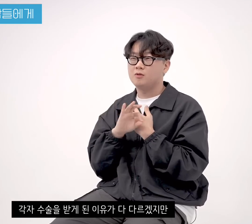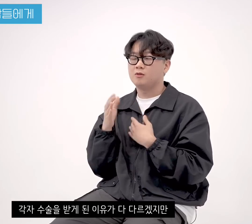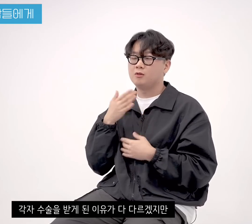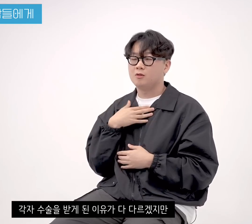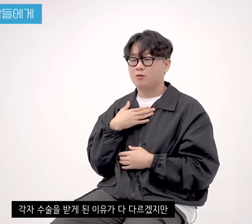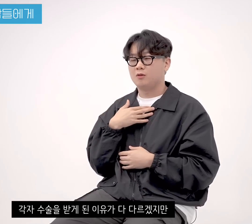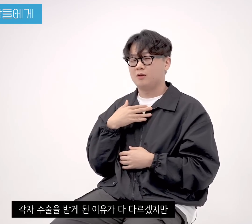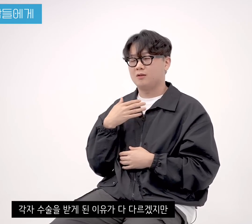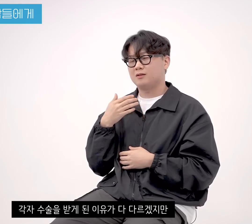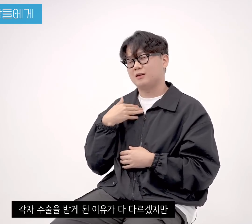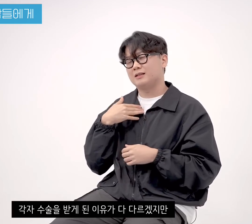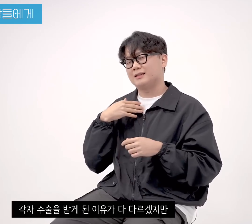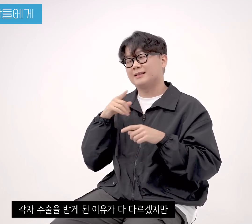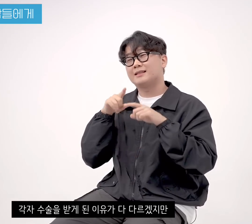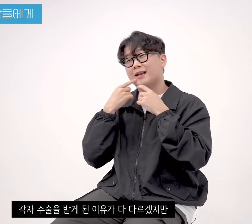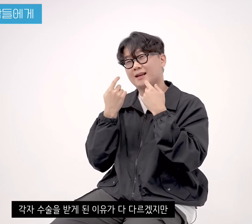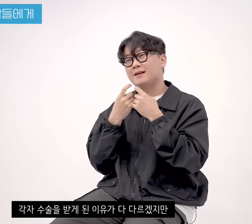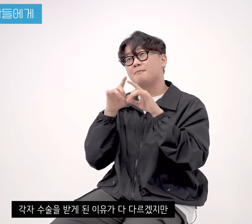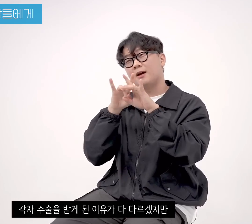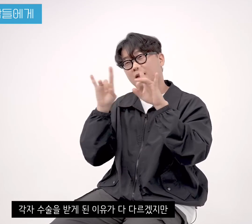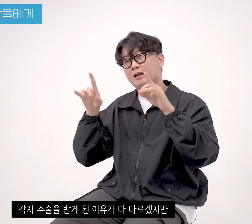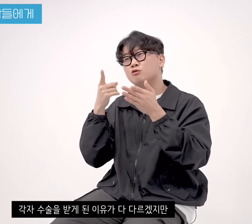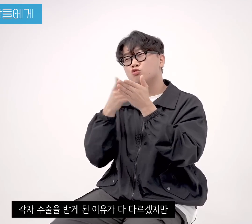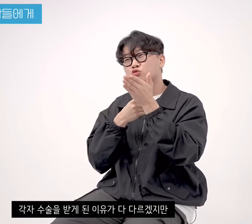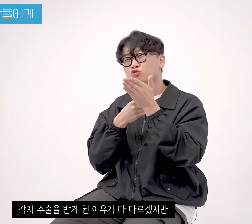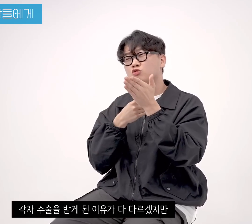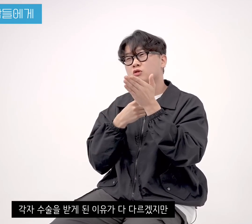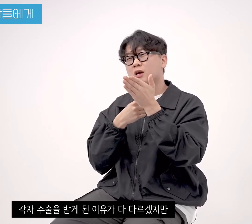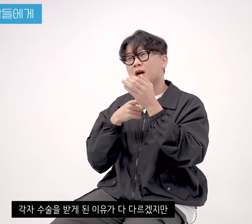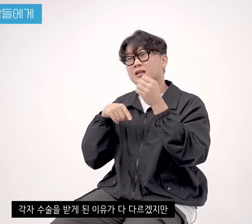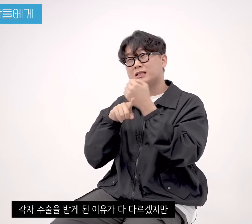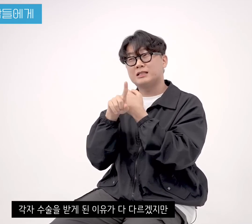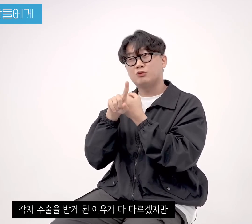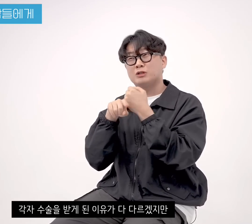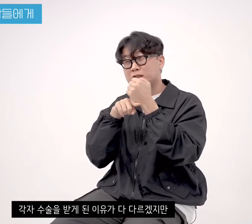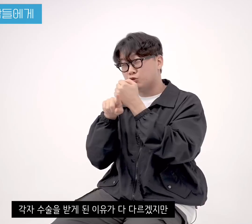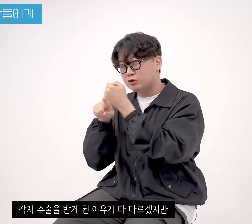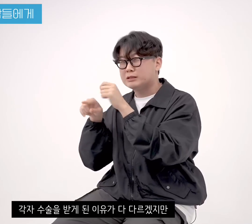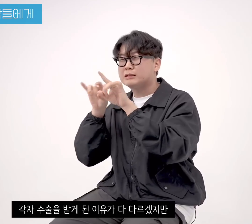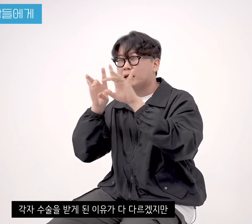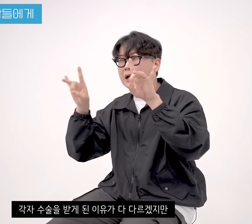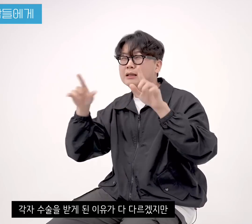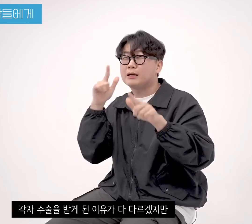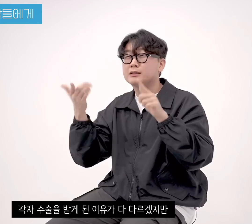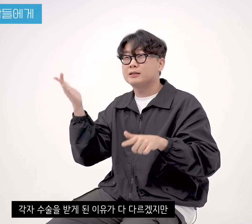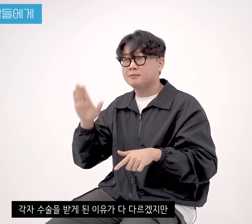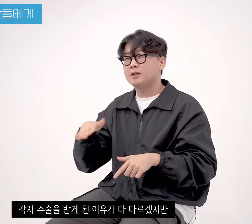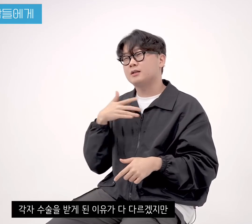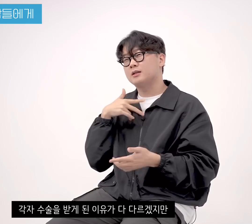everyone has different reasons for getting surgery, but